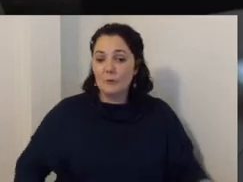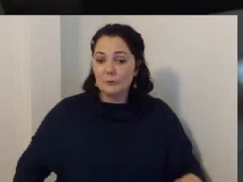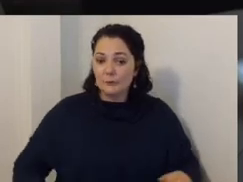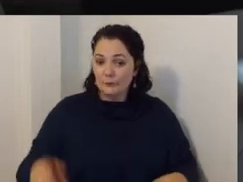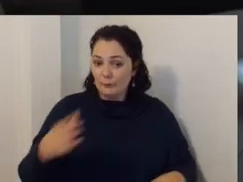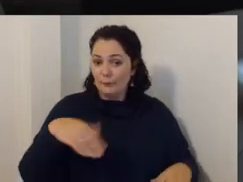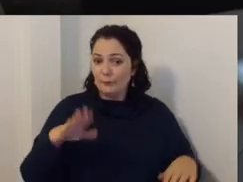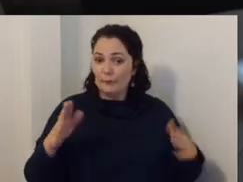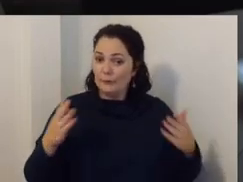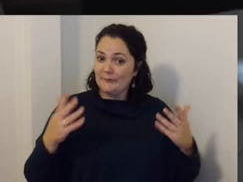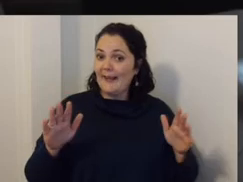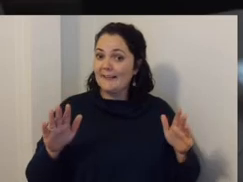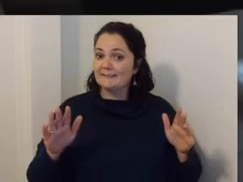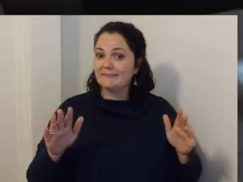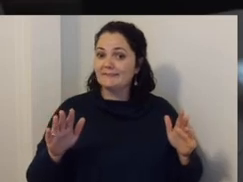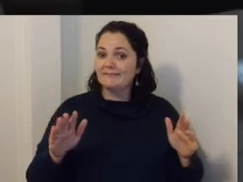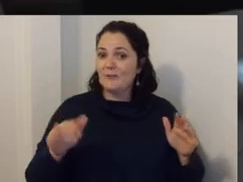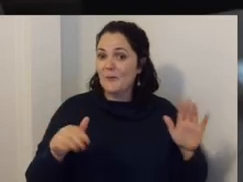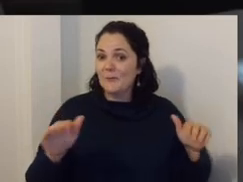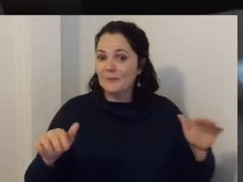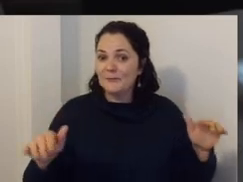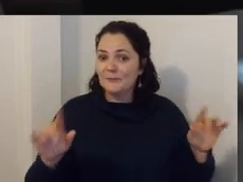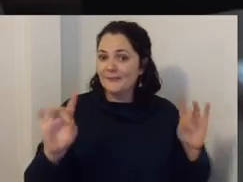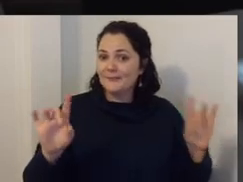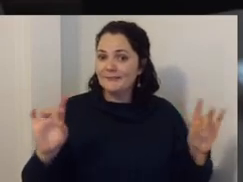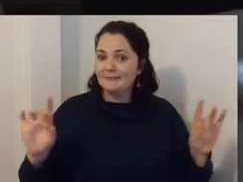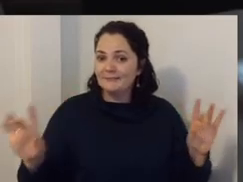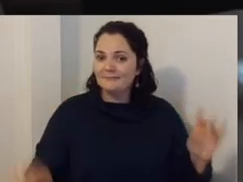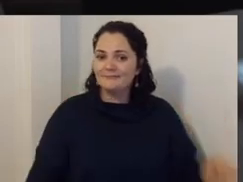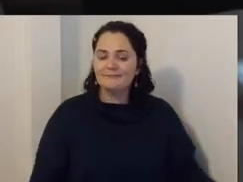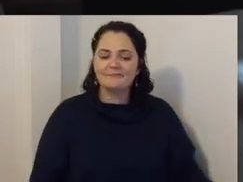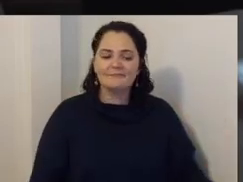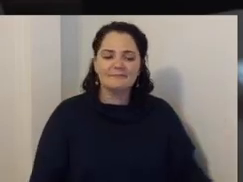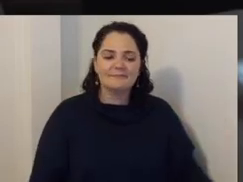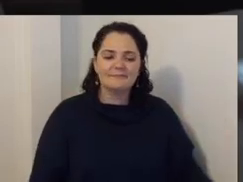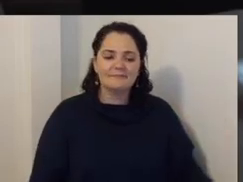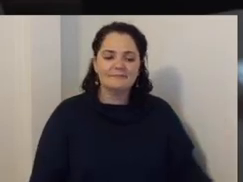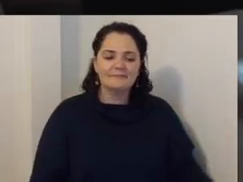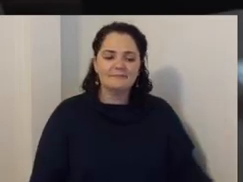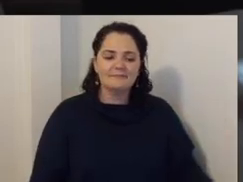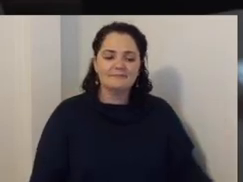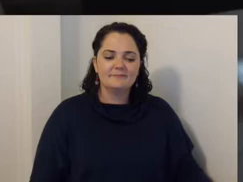they're just sitting and waiting for me alright